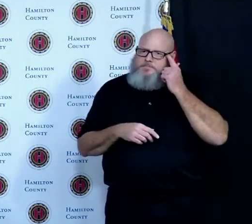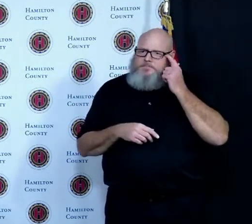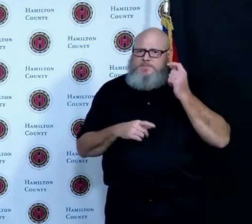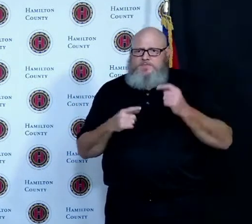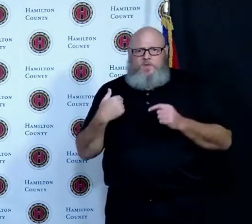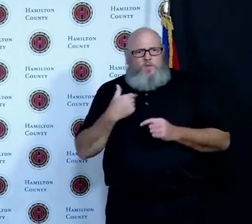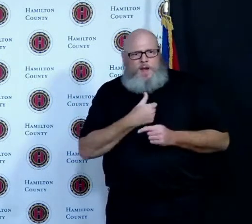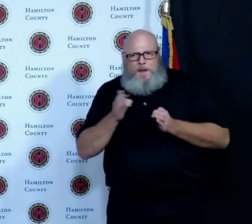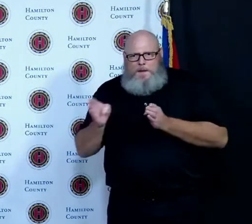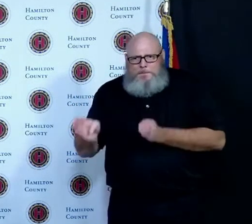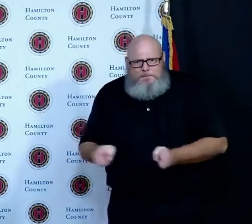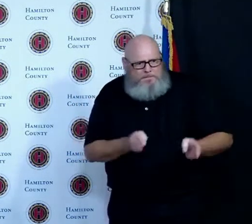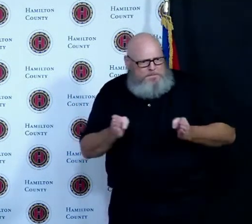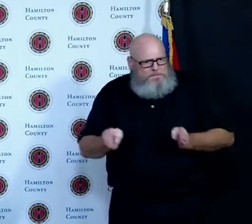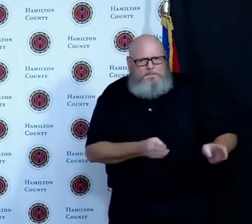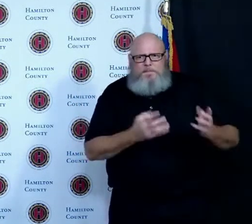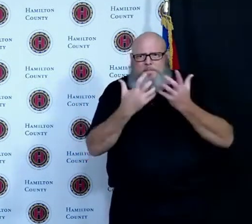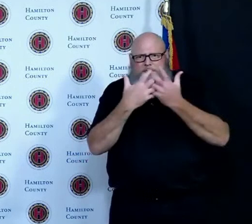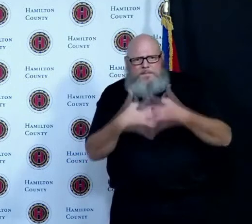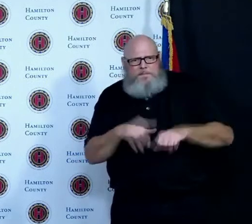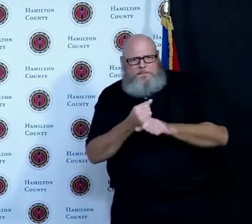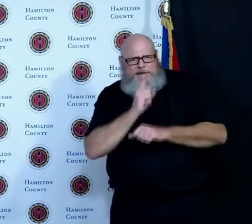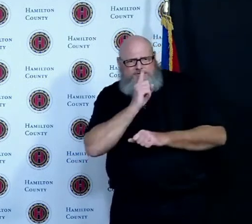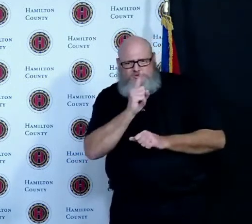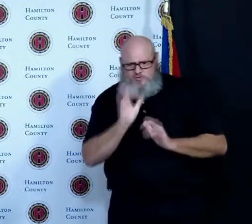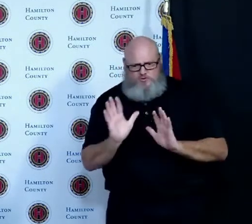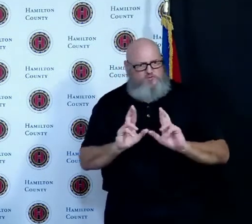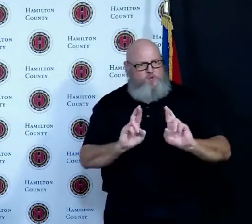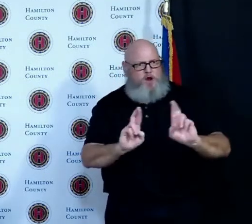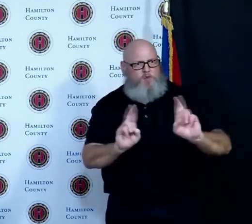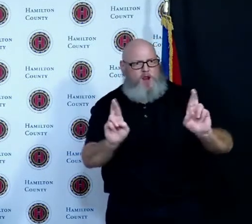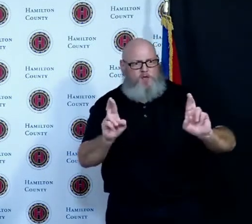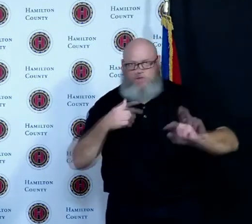really using a similar model to what we did with contact racing where I train a bunch of people